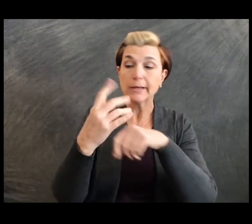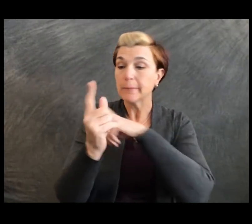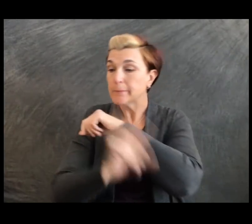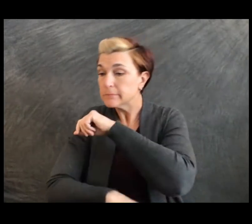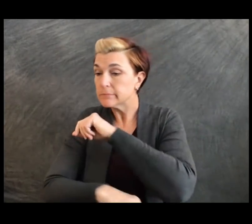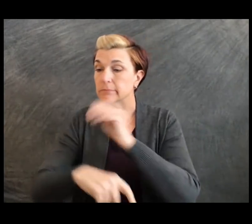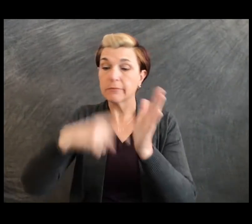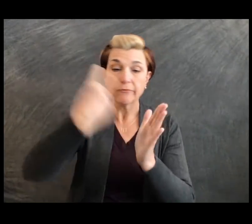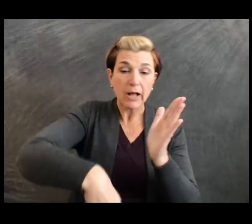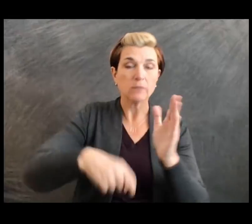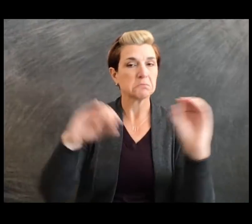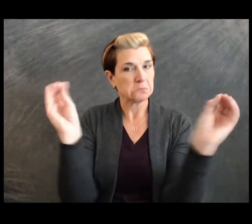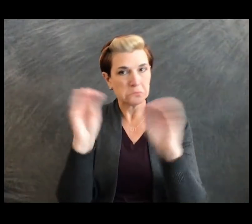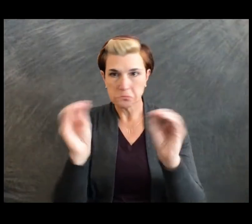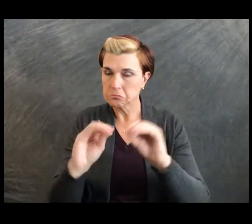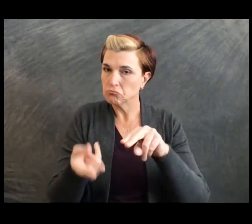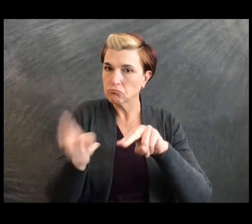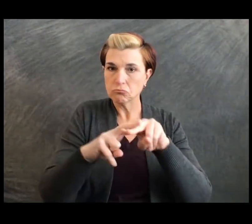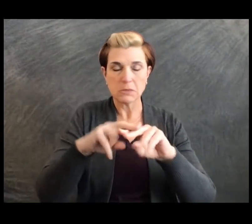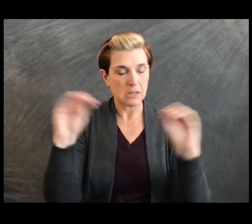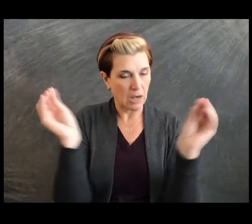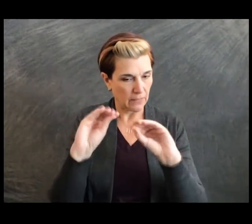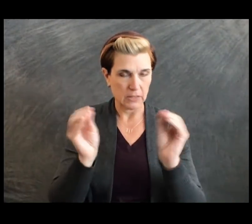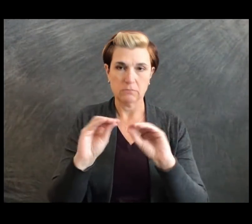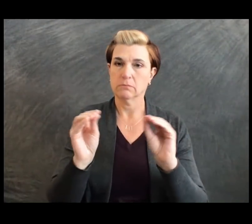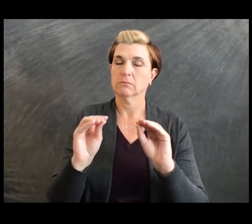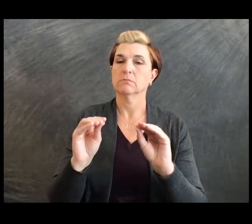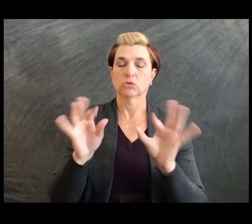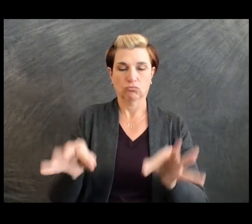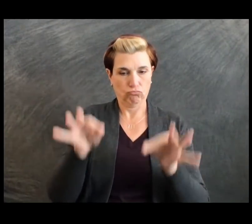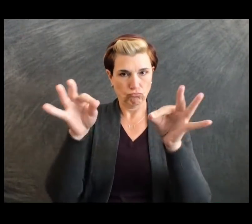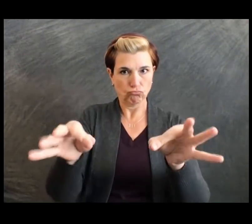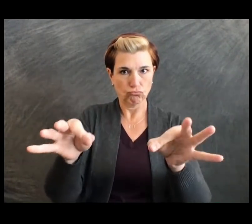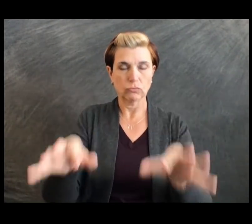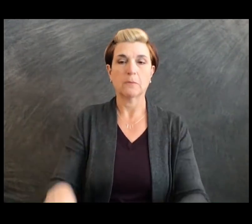filing at that later date HUD announced that foreclosures and evictions are